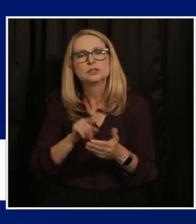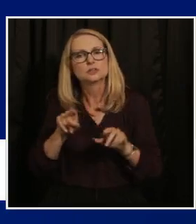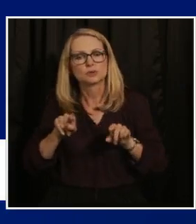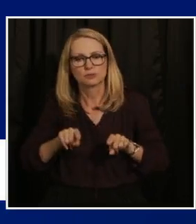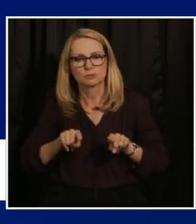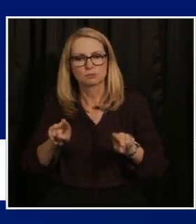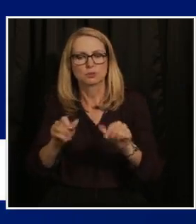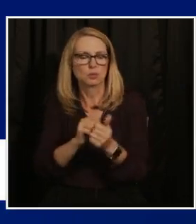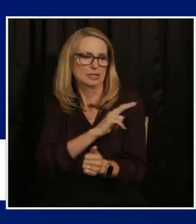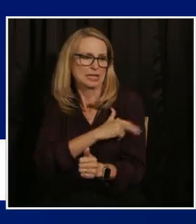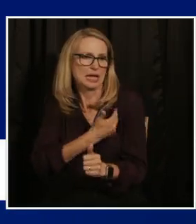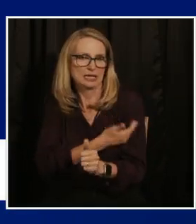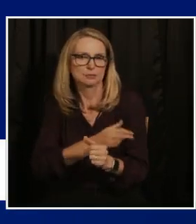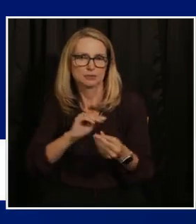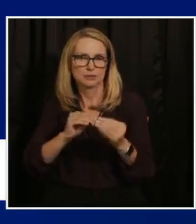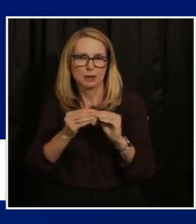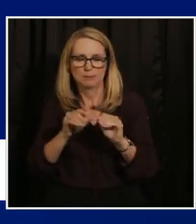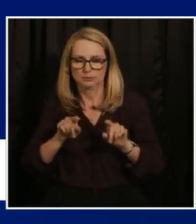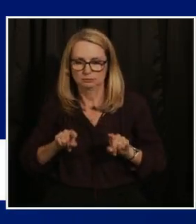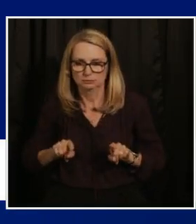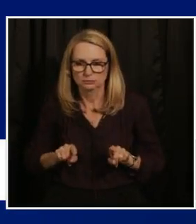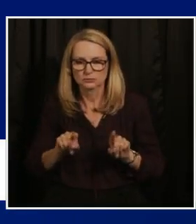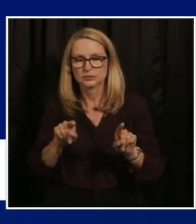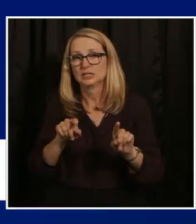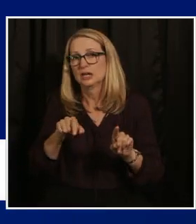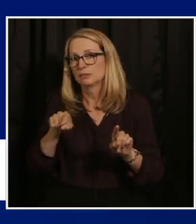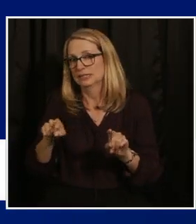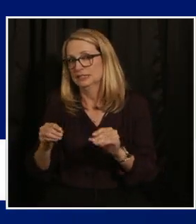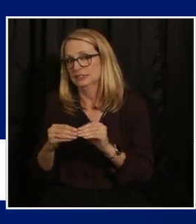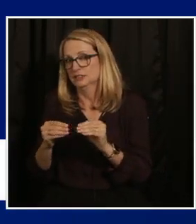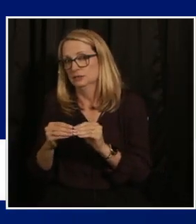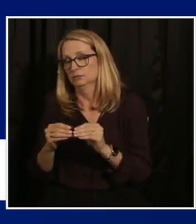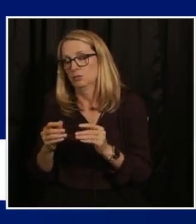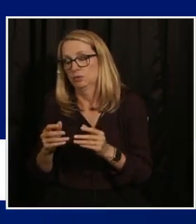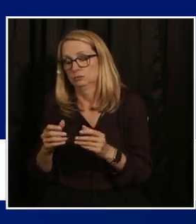and even a stronger trend here we see that 85 percent of colorado's recent deaths were among